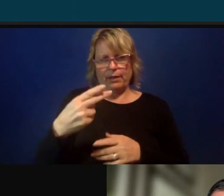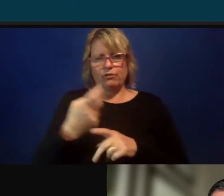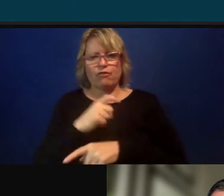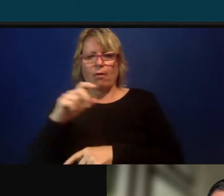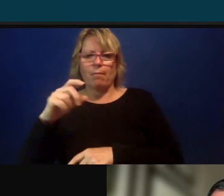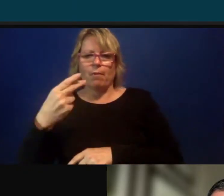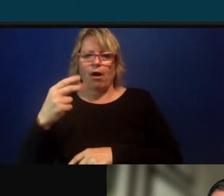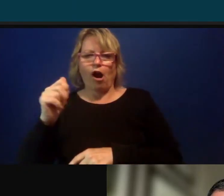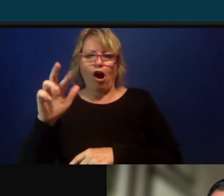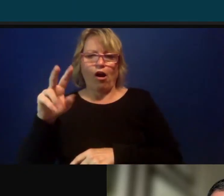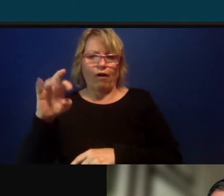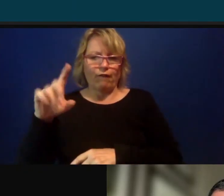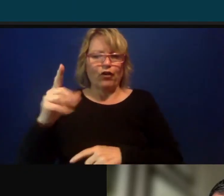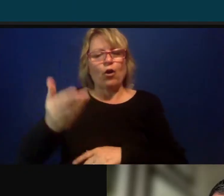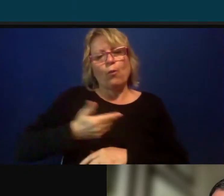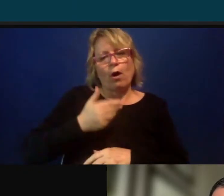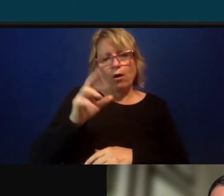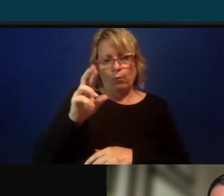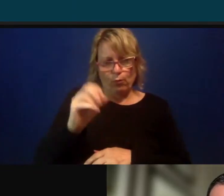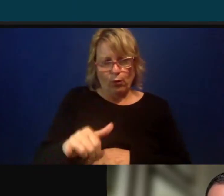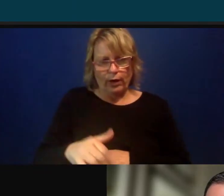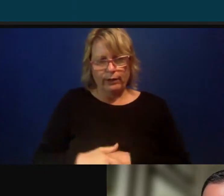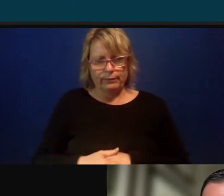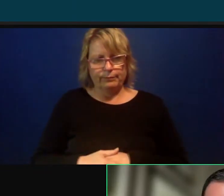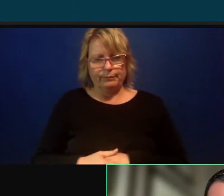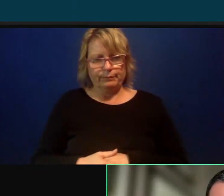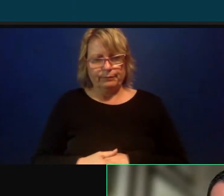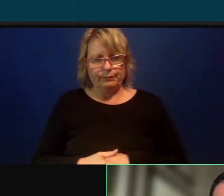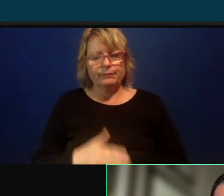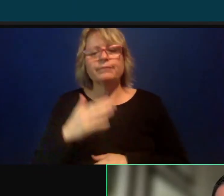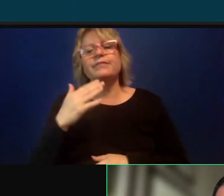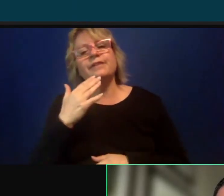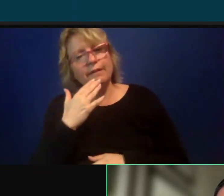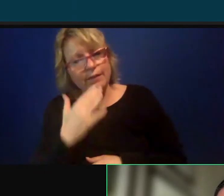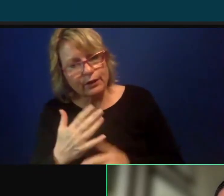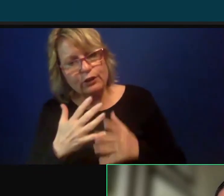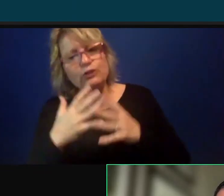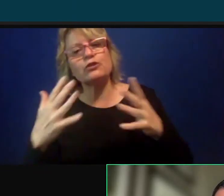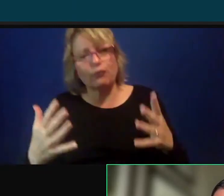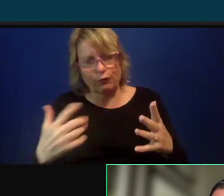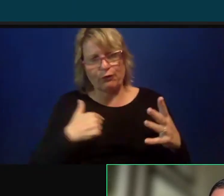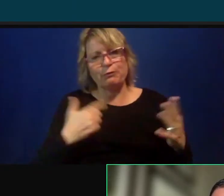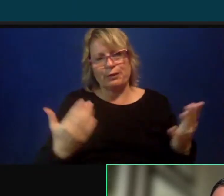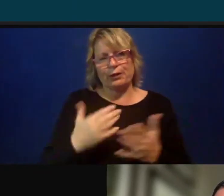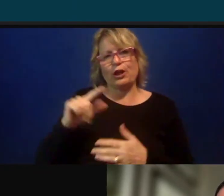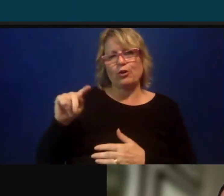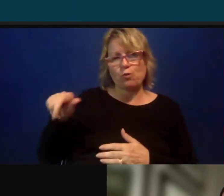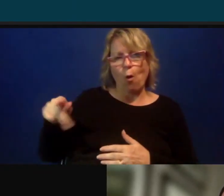So, welcome, Roy. >> Roy Schoenberg: Thank you so much for having me here, Topher. >> Christopher Sharp: I'm gonna go ahead